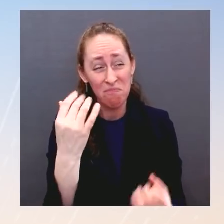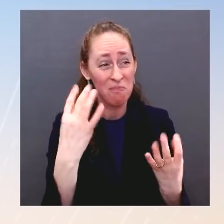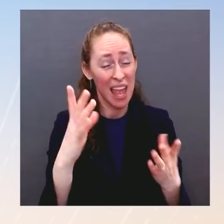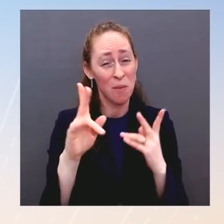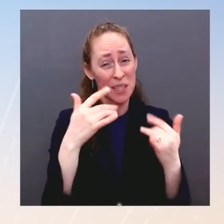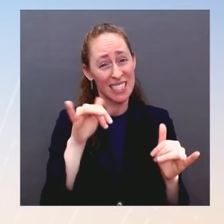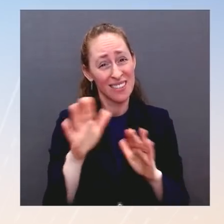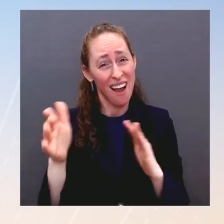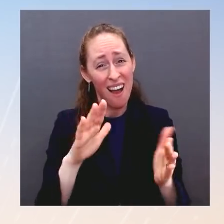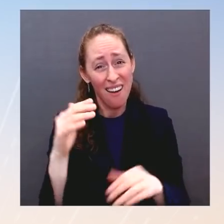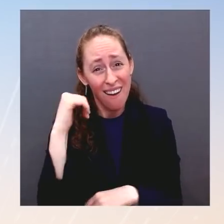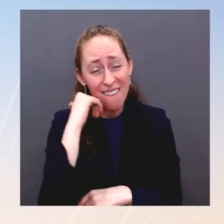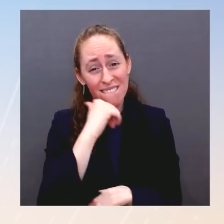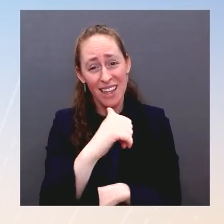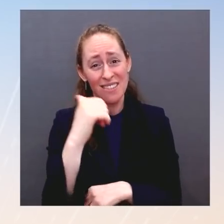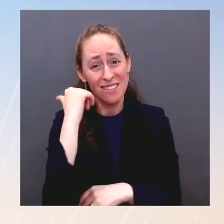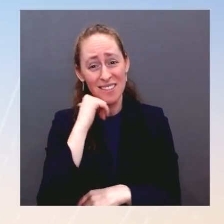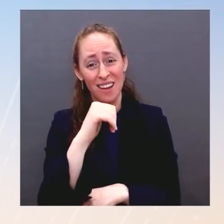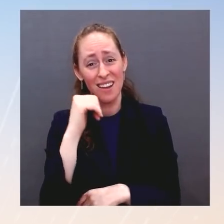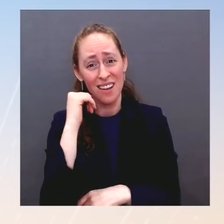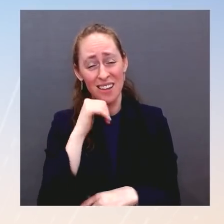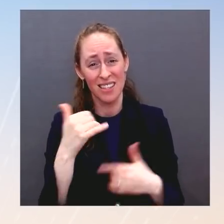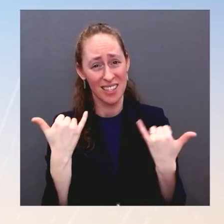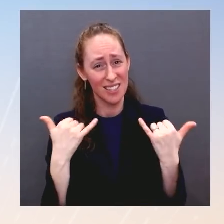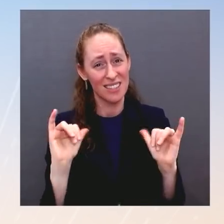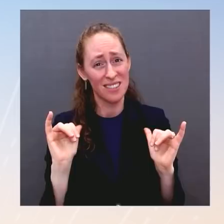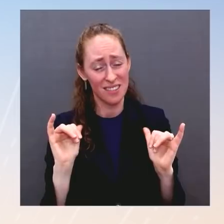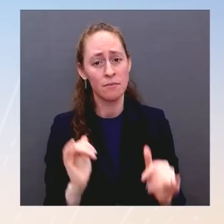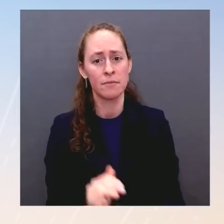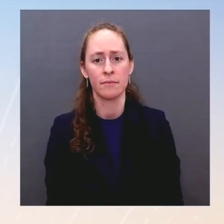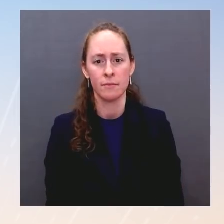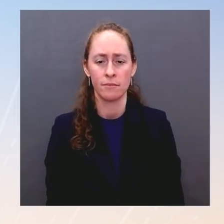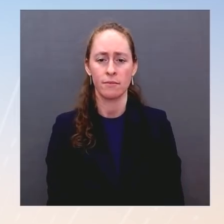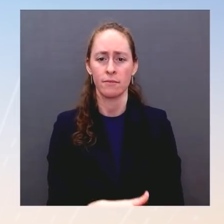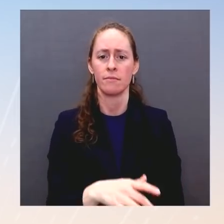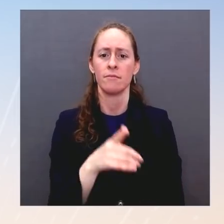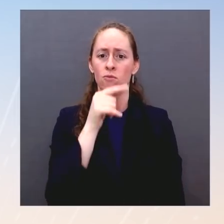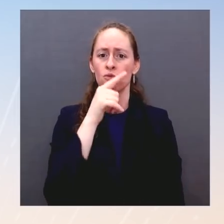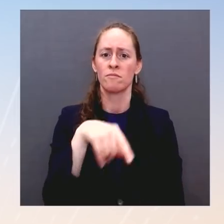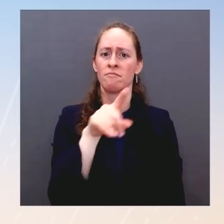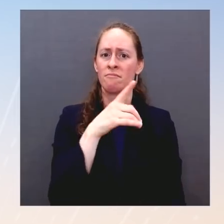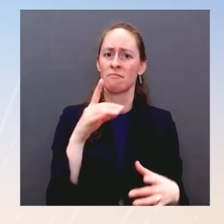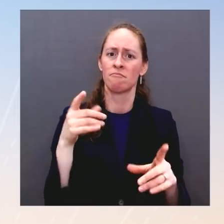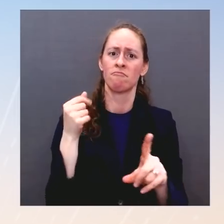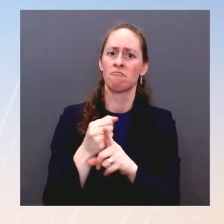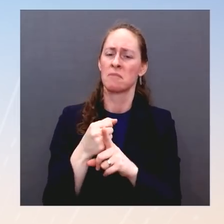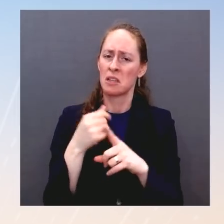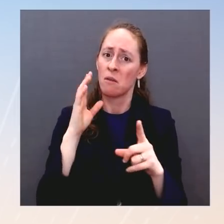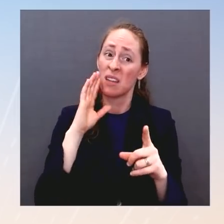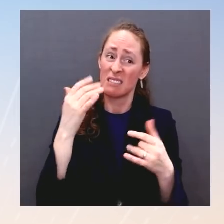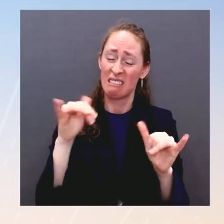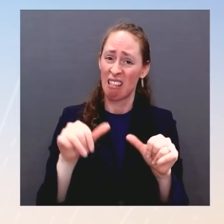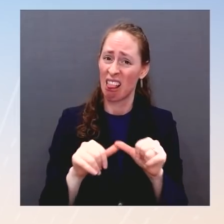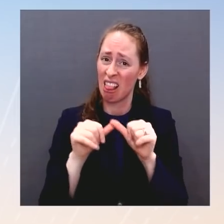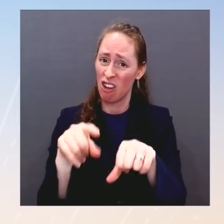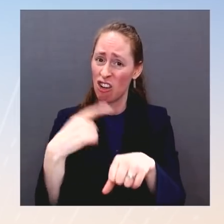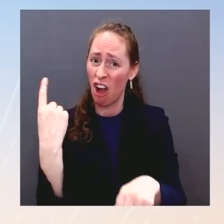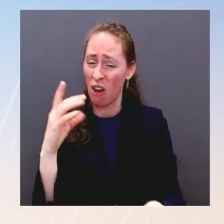But what we are trying to work towards is a period of time where we are -- where COVID is not disrupting our daily lives.